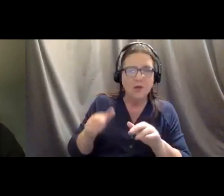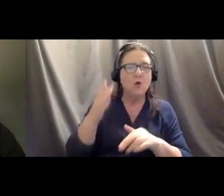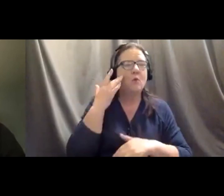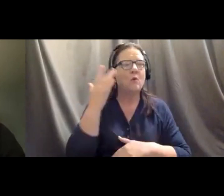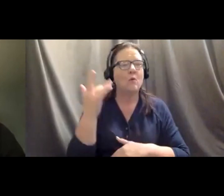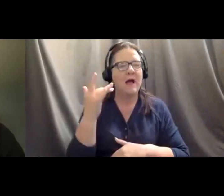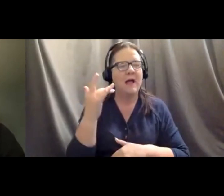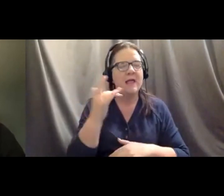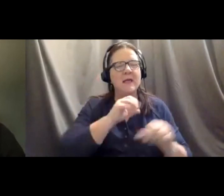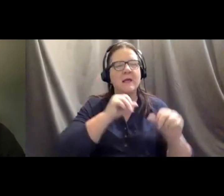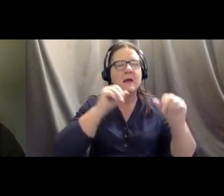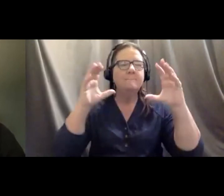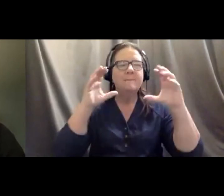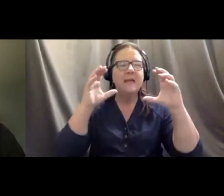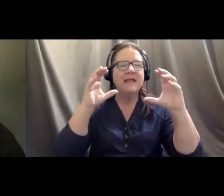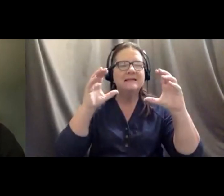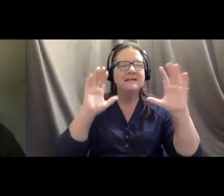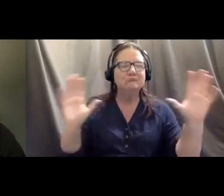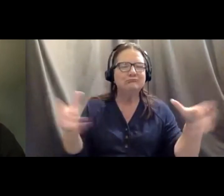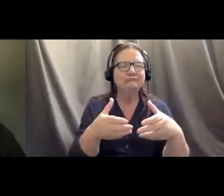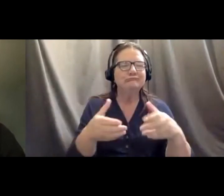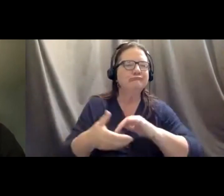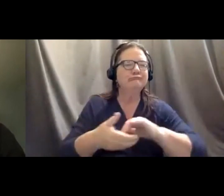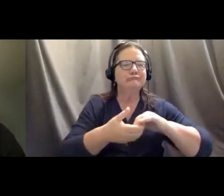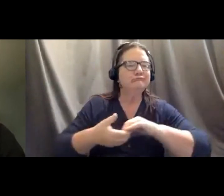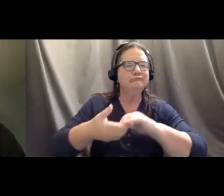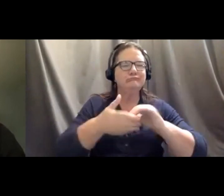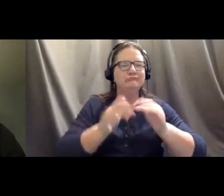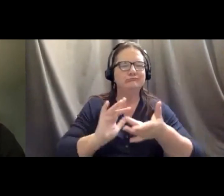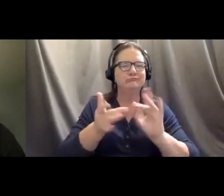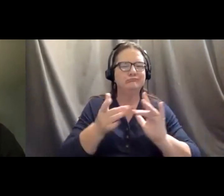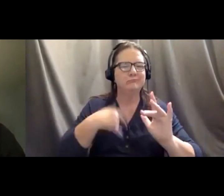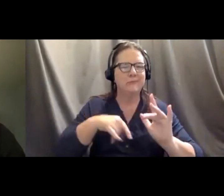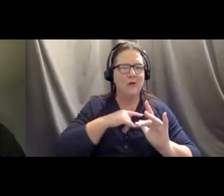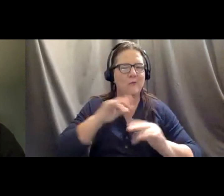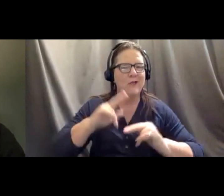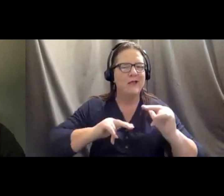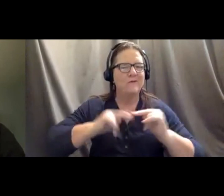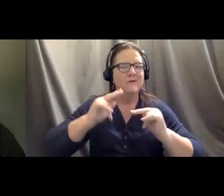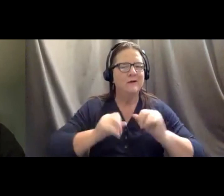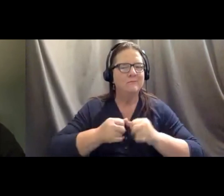And it's because of this amazing collaboration and network that we have built and we value